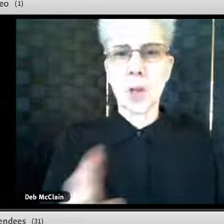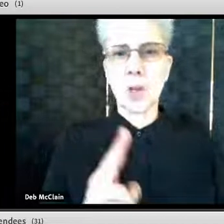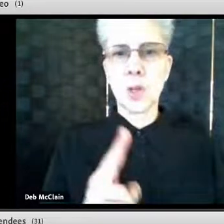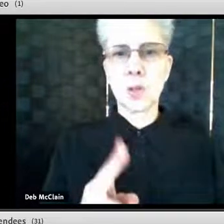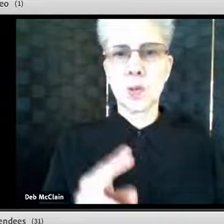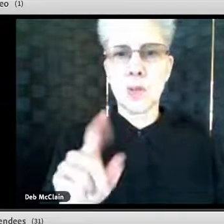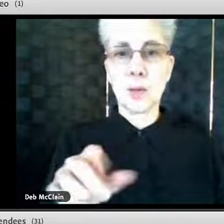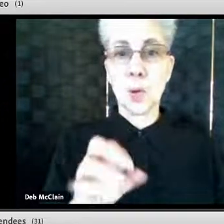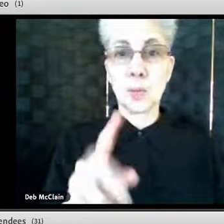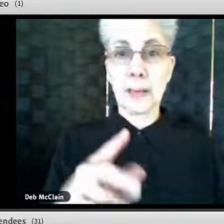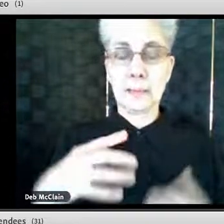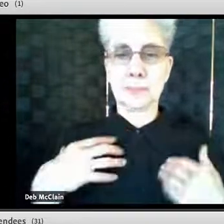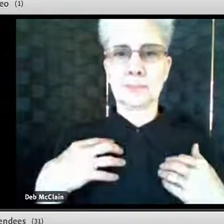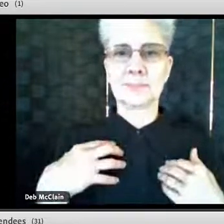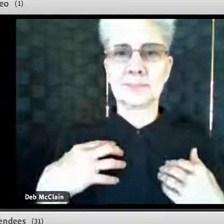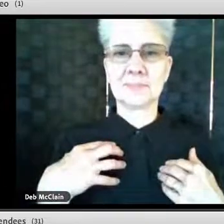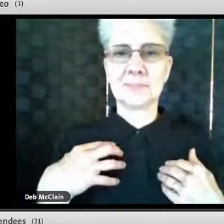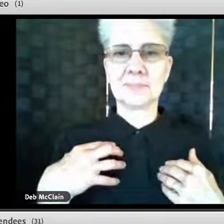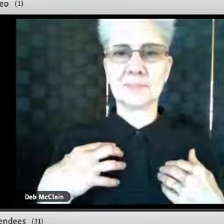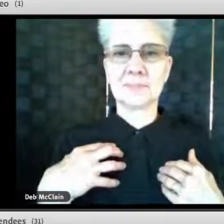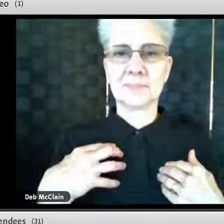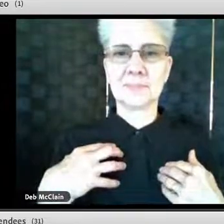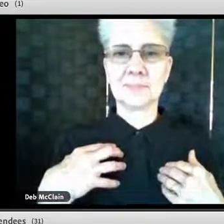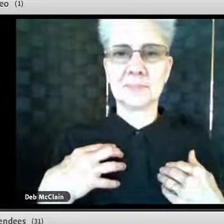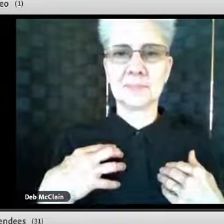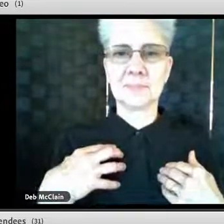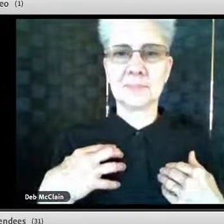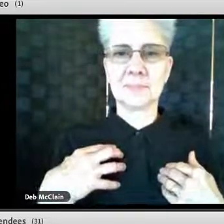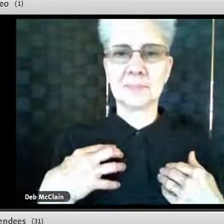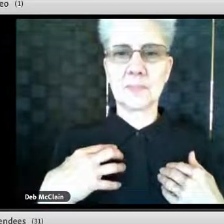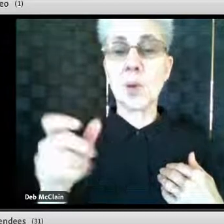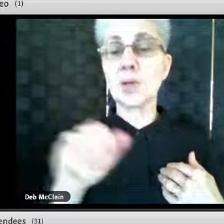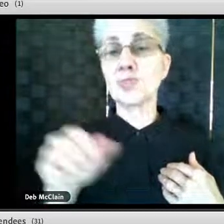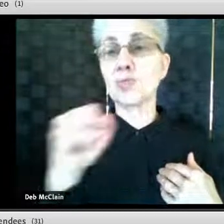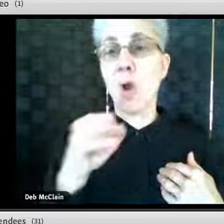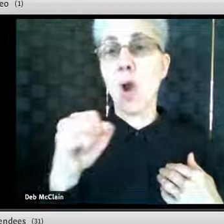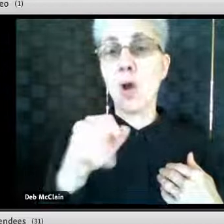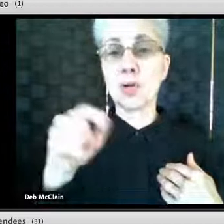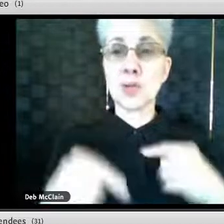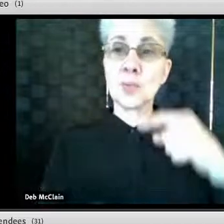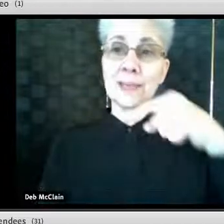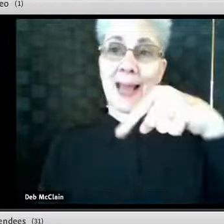All right. So, woo, okay. We're just going to make random drawings here,